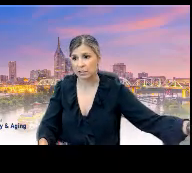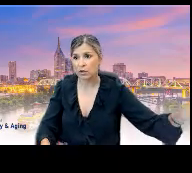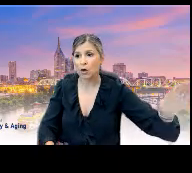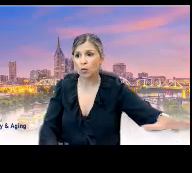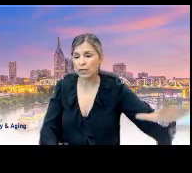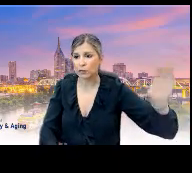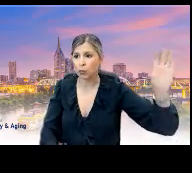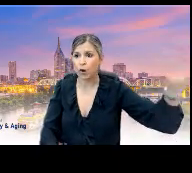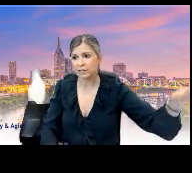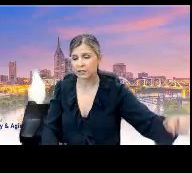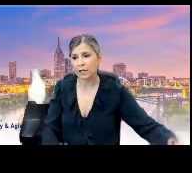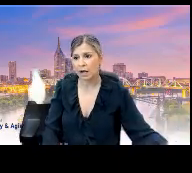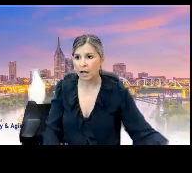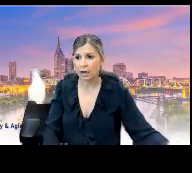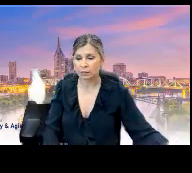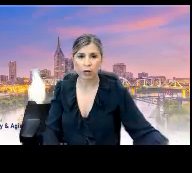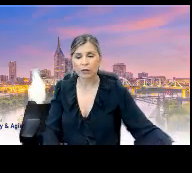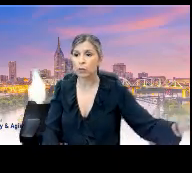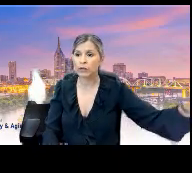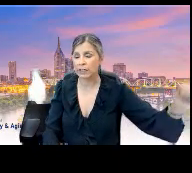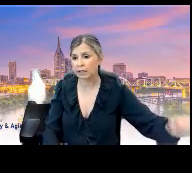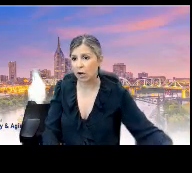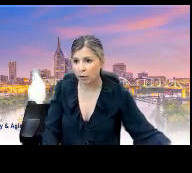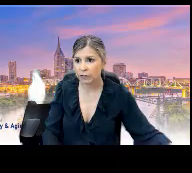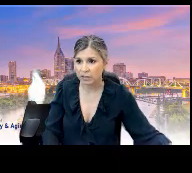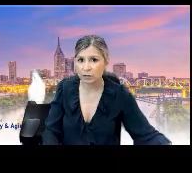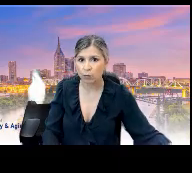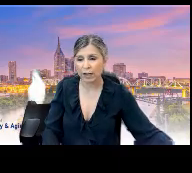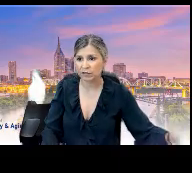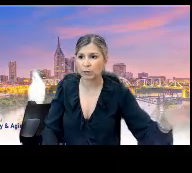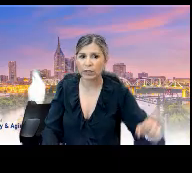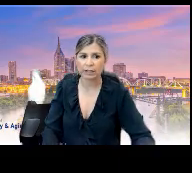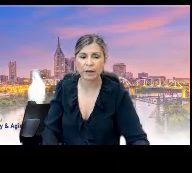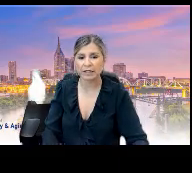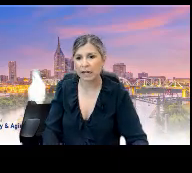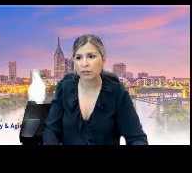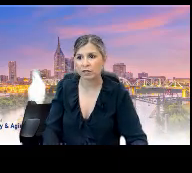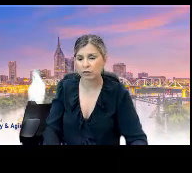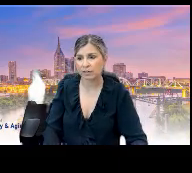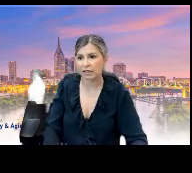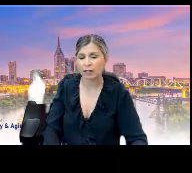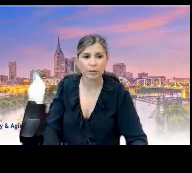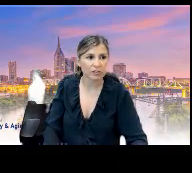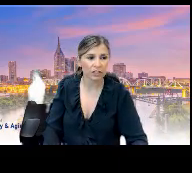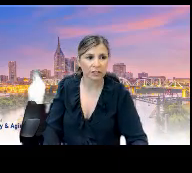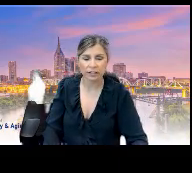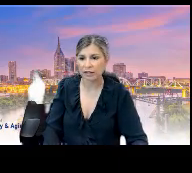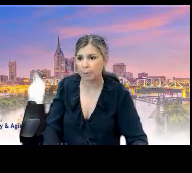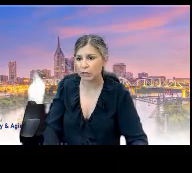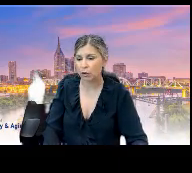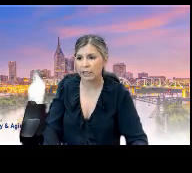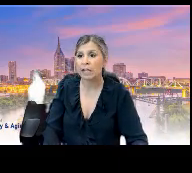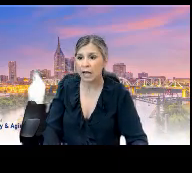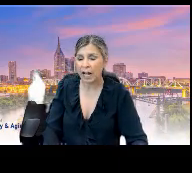those regional offices with West, well they're moving into the offices in West, but we expect to have those seating and